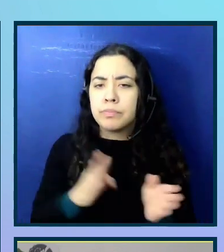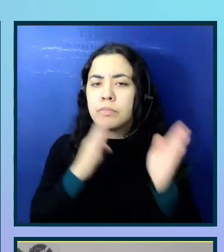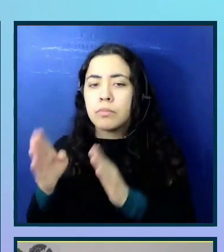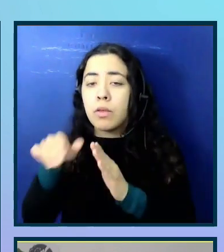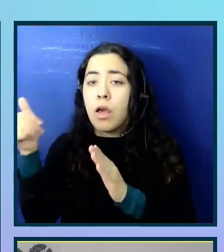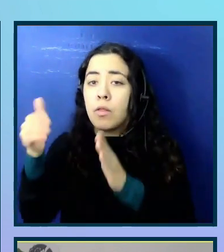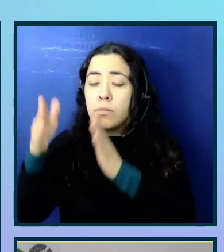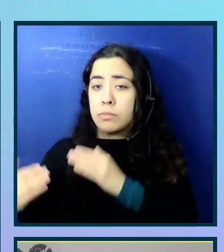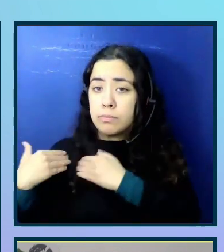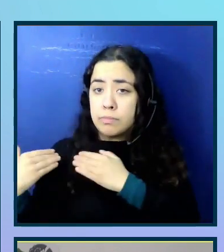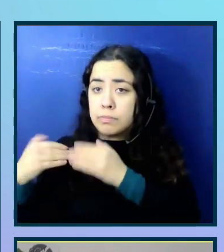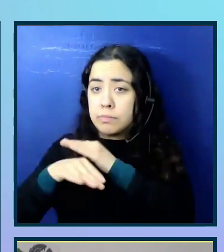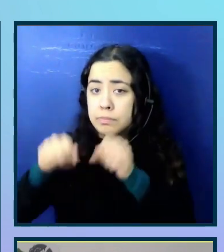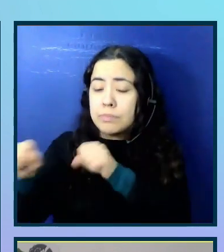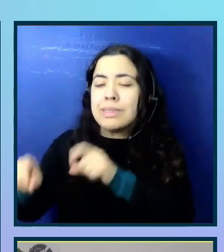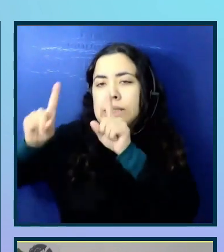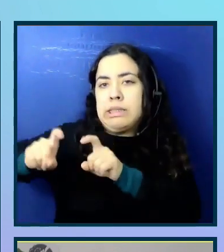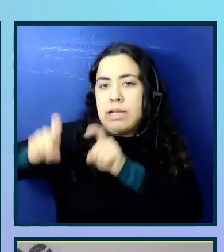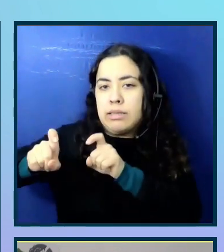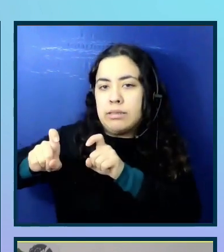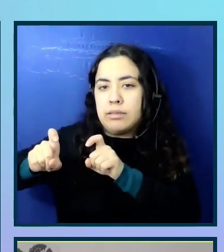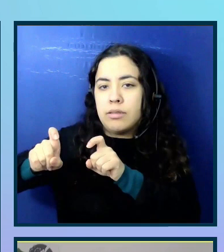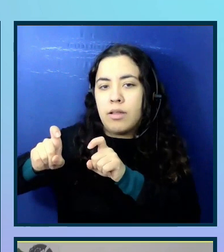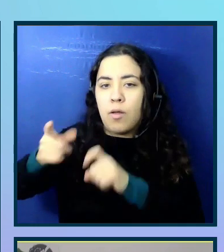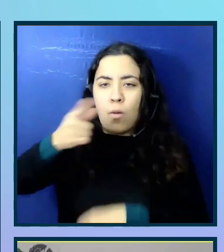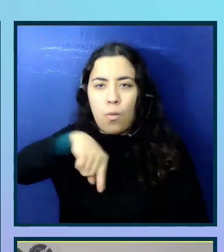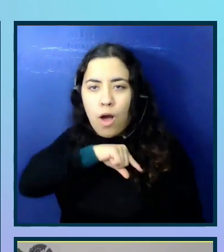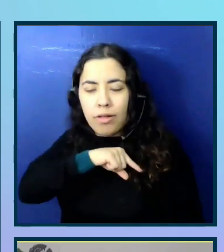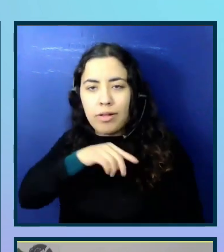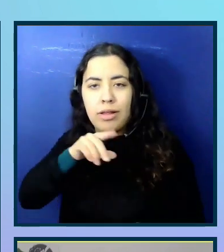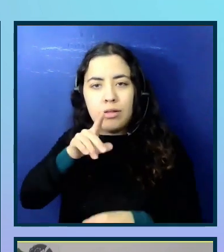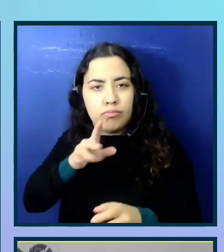those people who are going to technically test your products. They need to also write some test cases